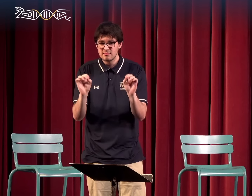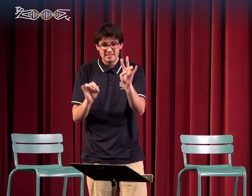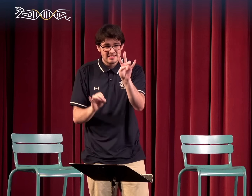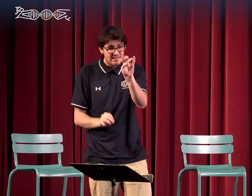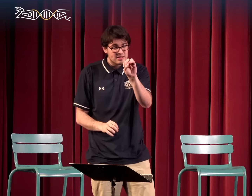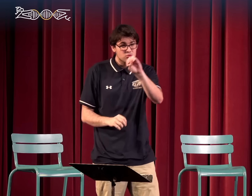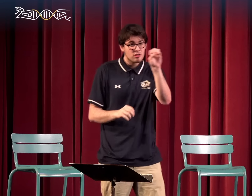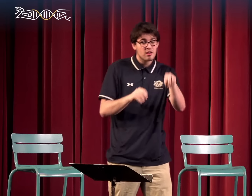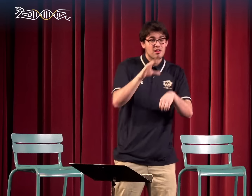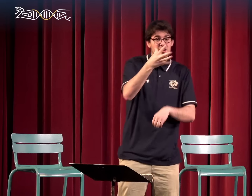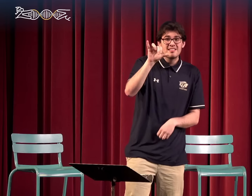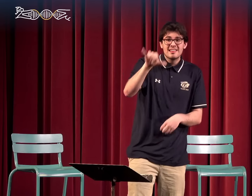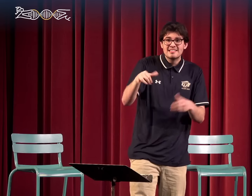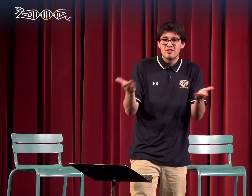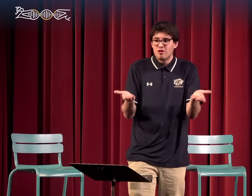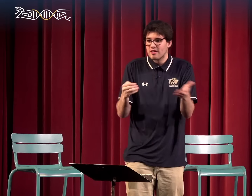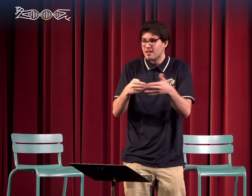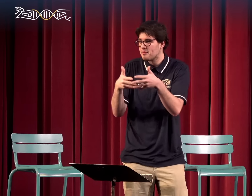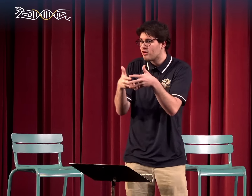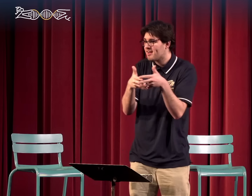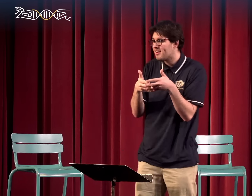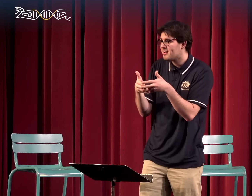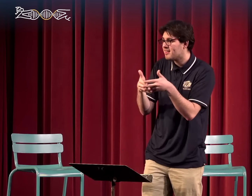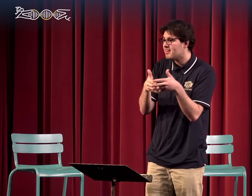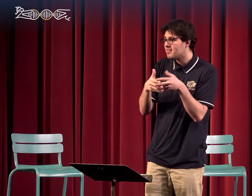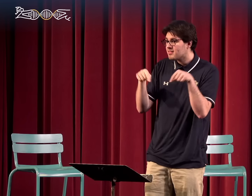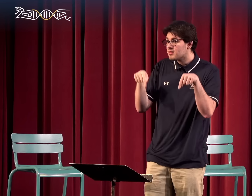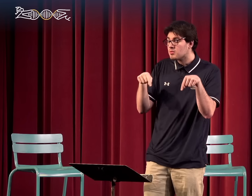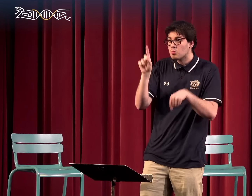So, here in the United States that's happening.